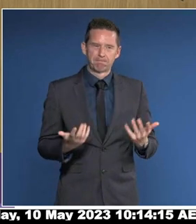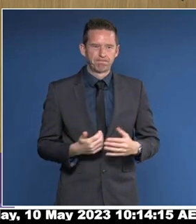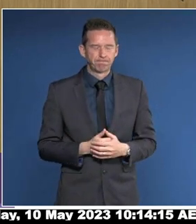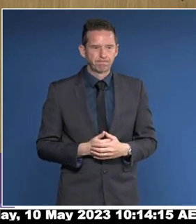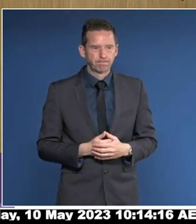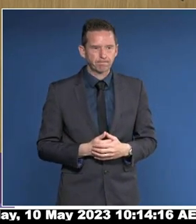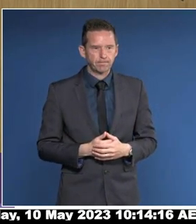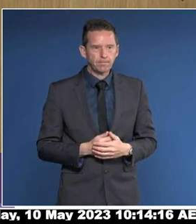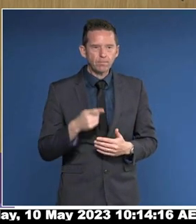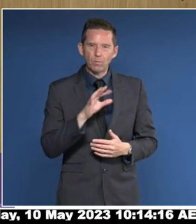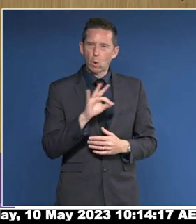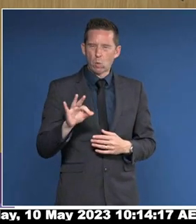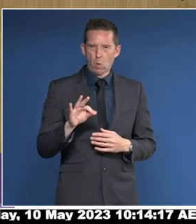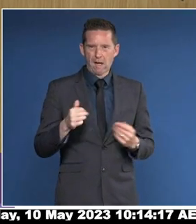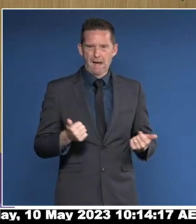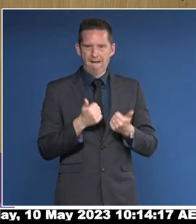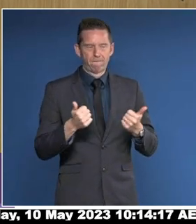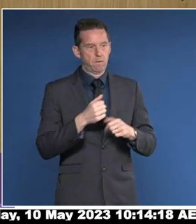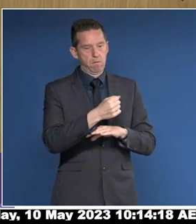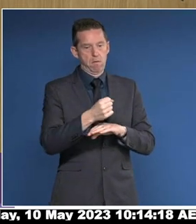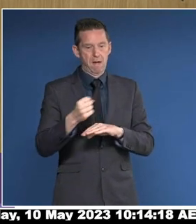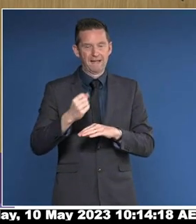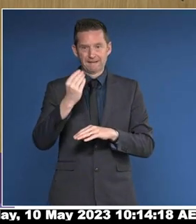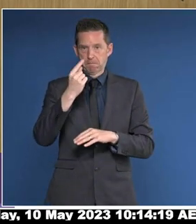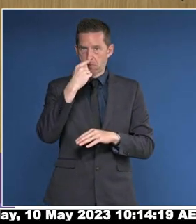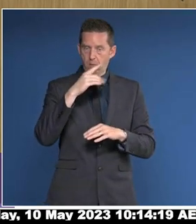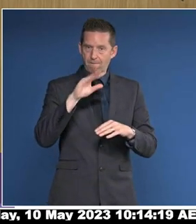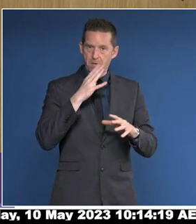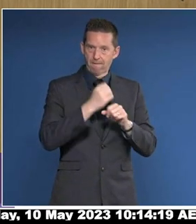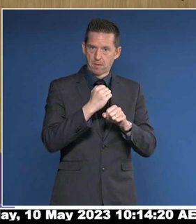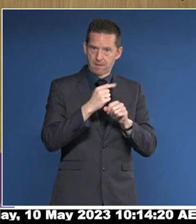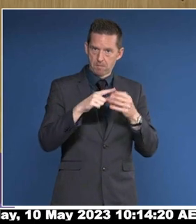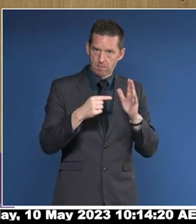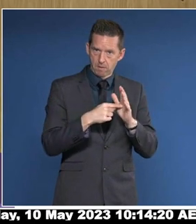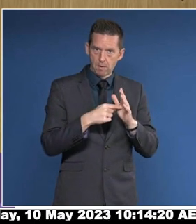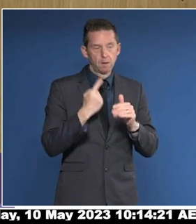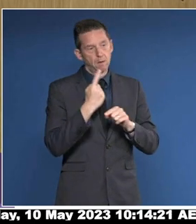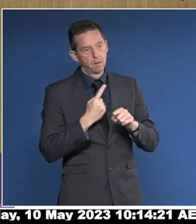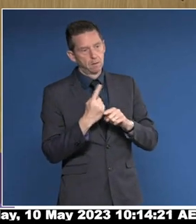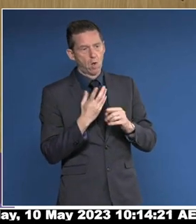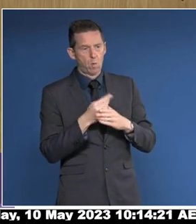representatives in the room in relation to serious risk of harm, but there needs to be